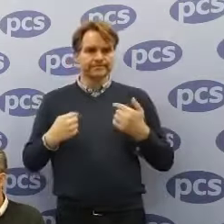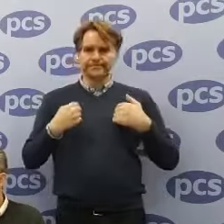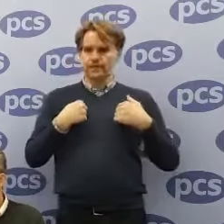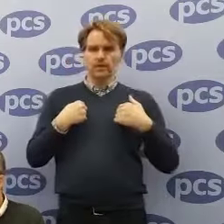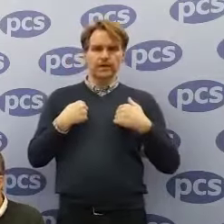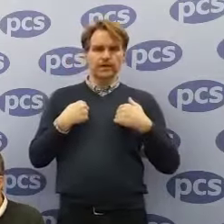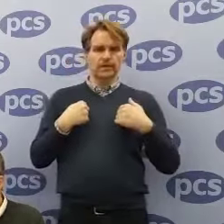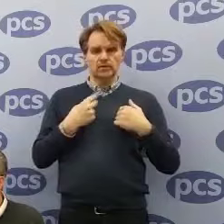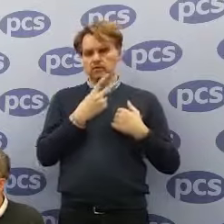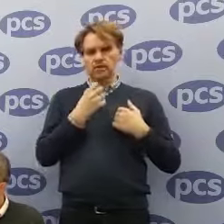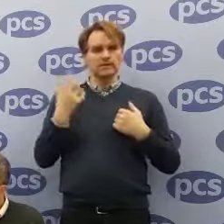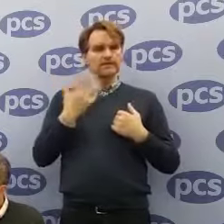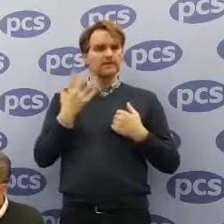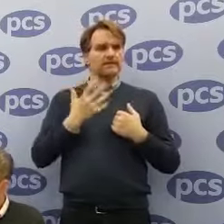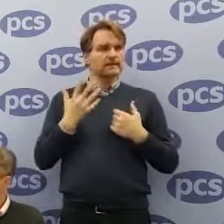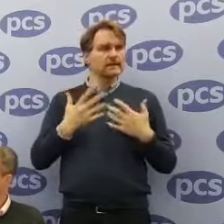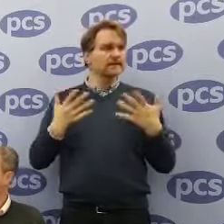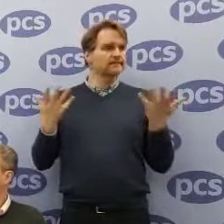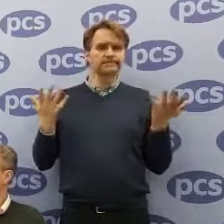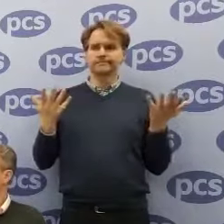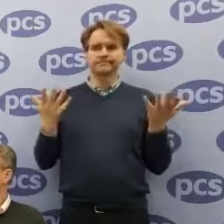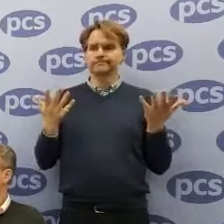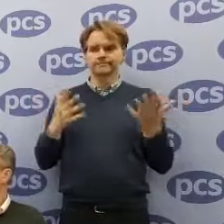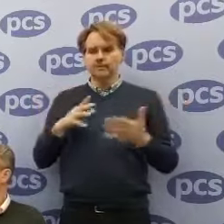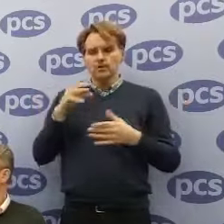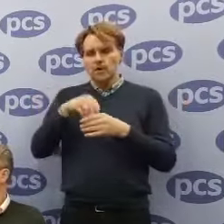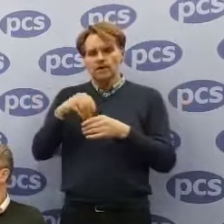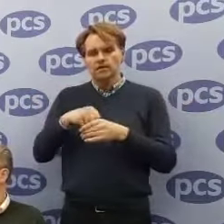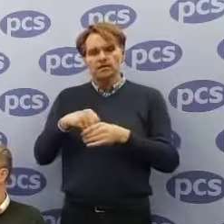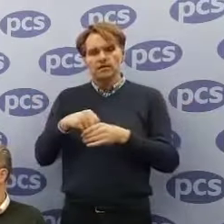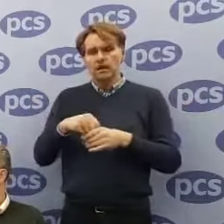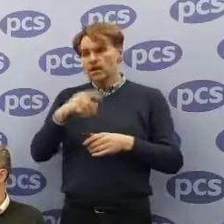2015 is extremely important given that we may retire in the next five years,